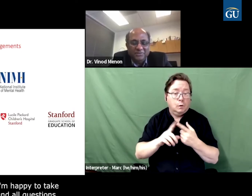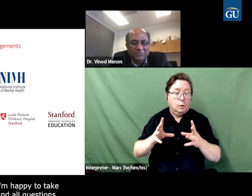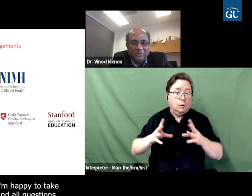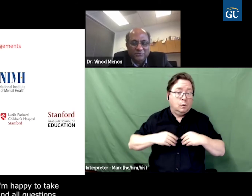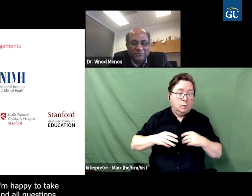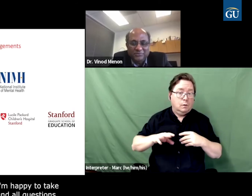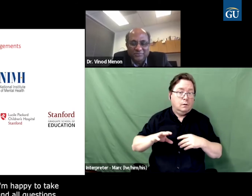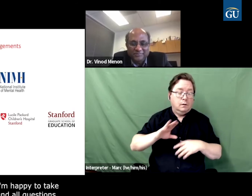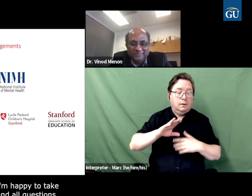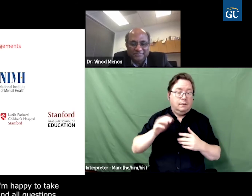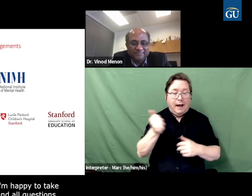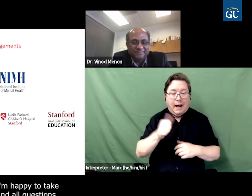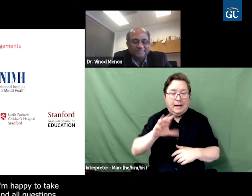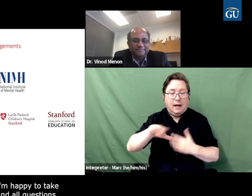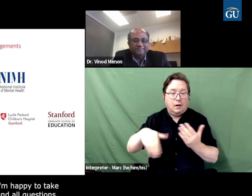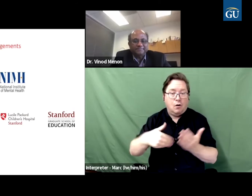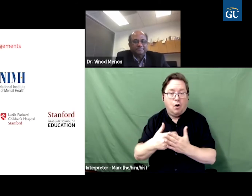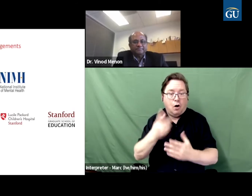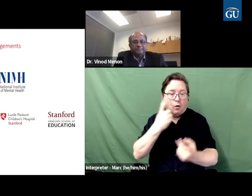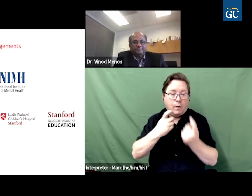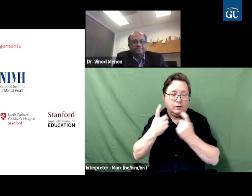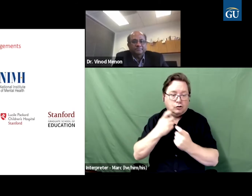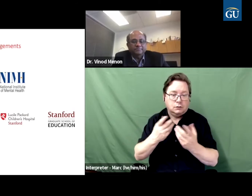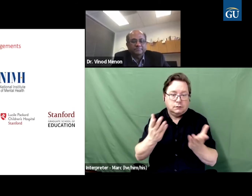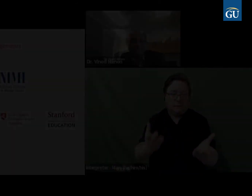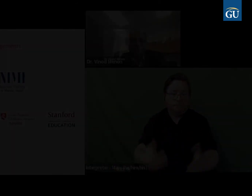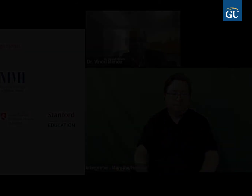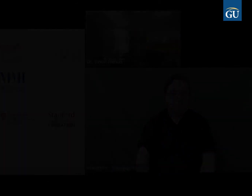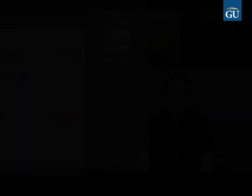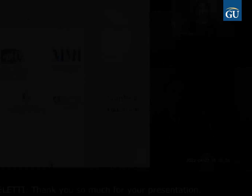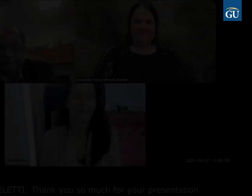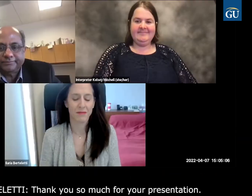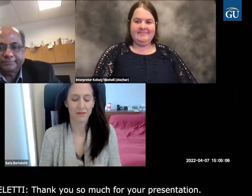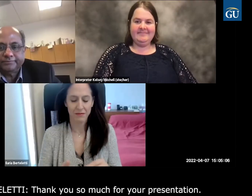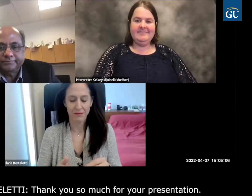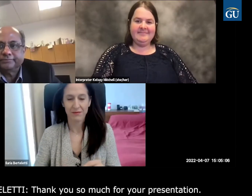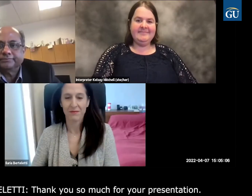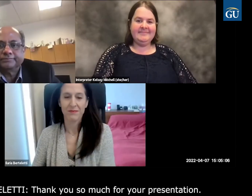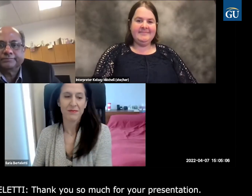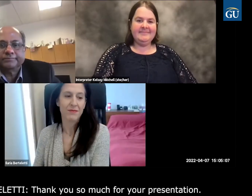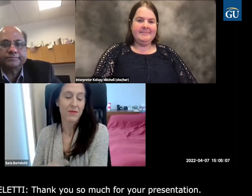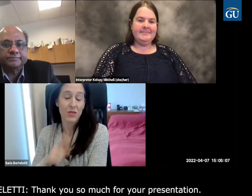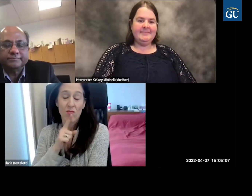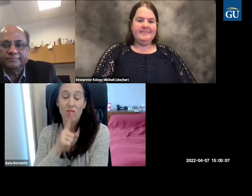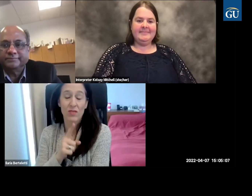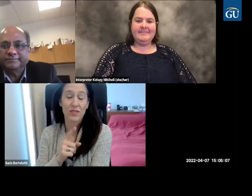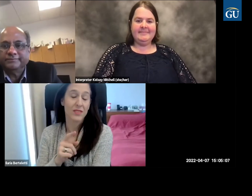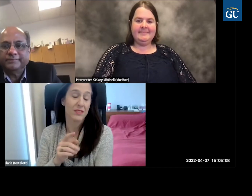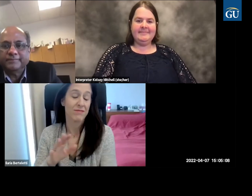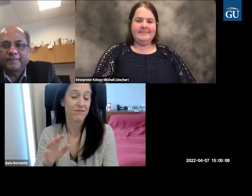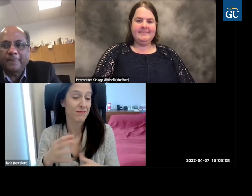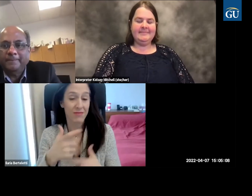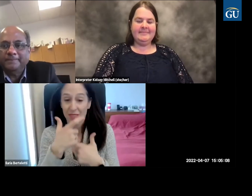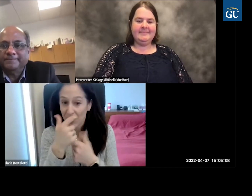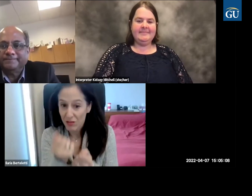take any and all questions thank you so much for your presentation